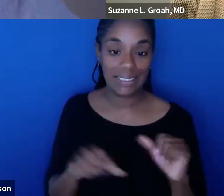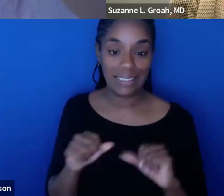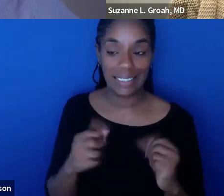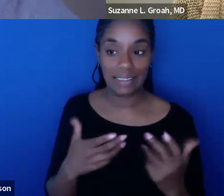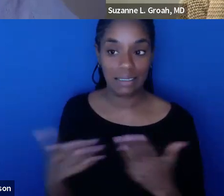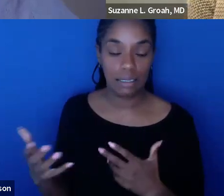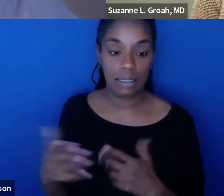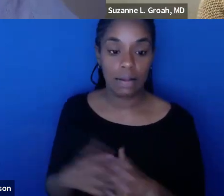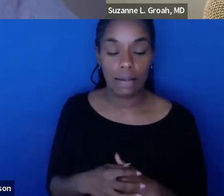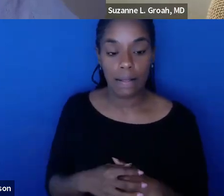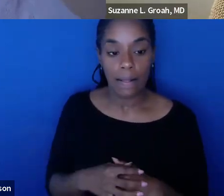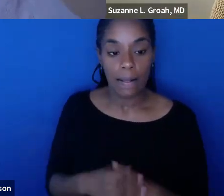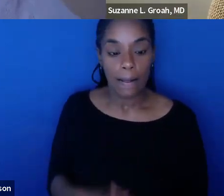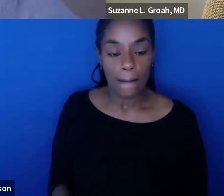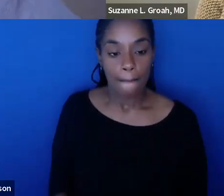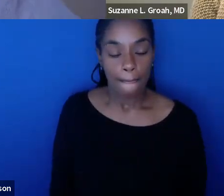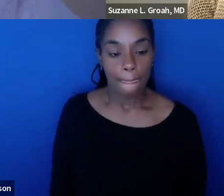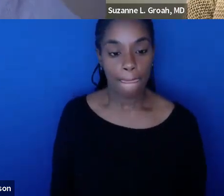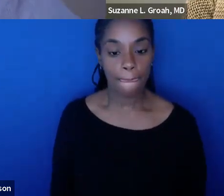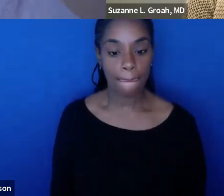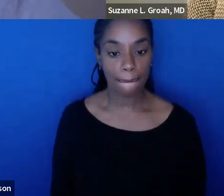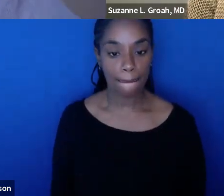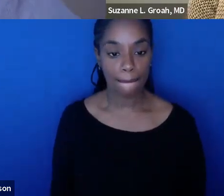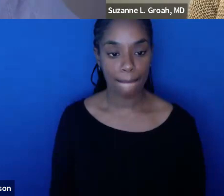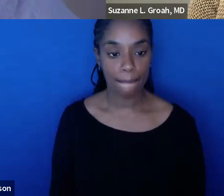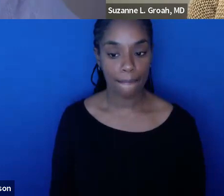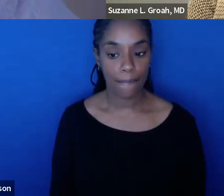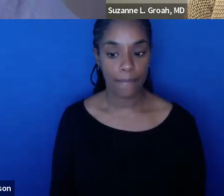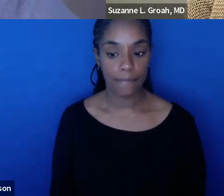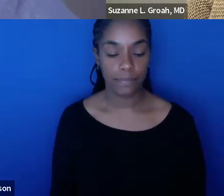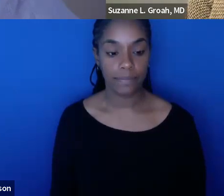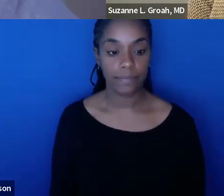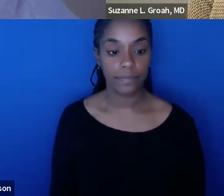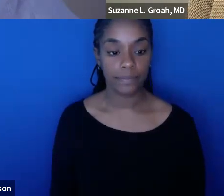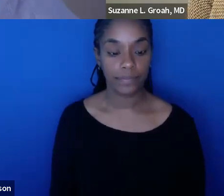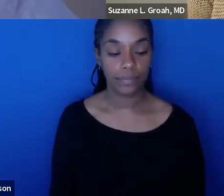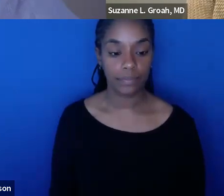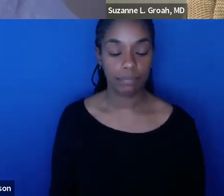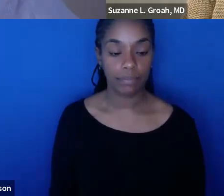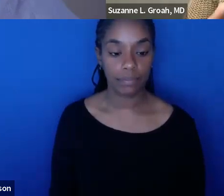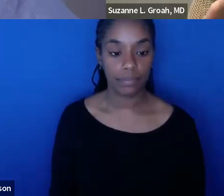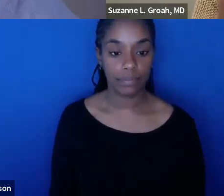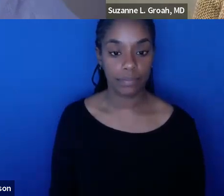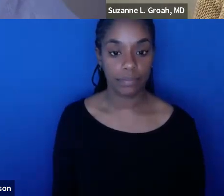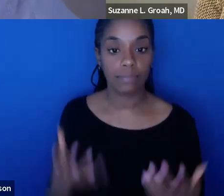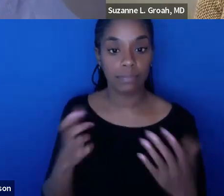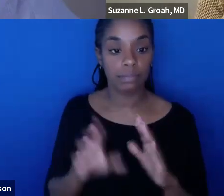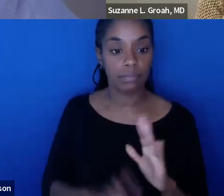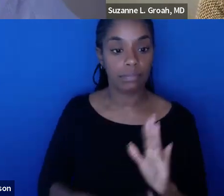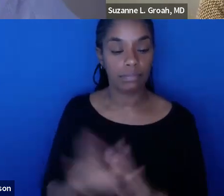They actually are looking at developing a cocktail of phage.